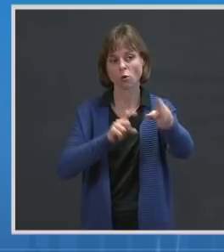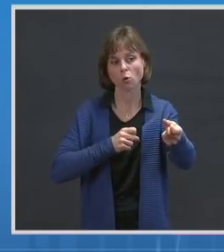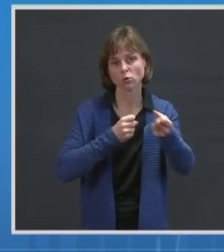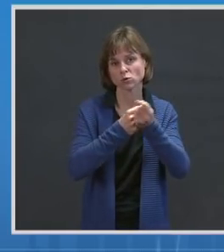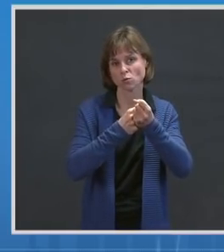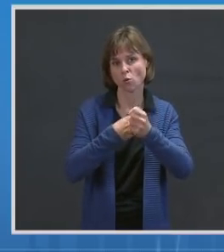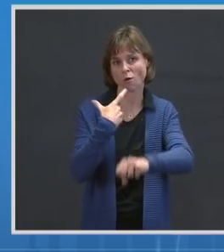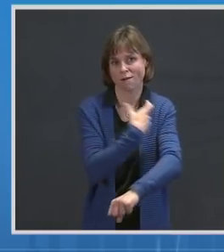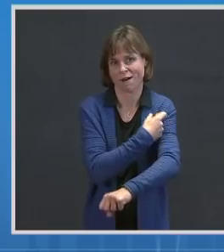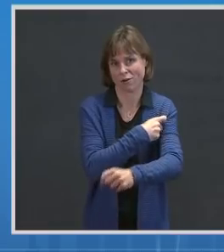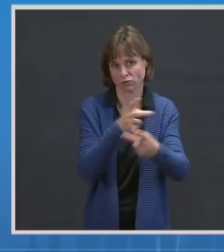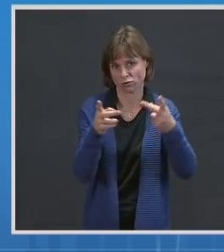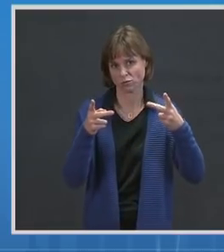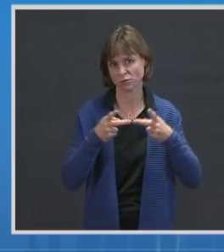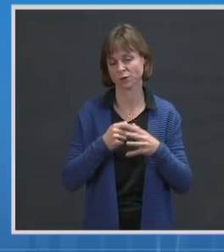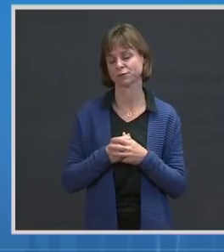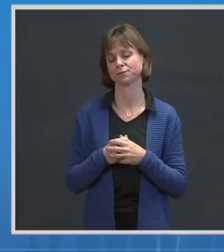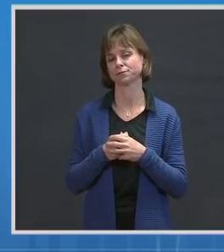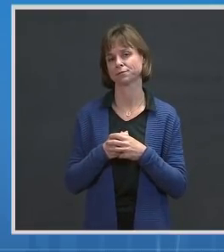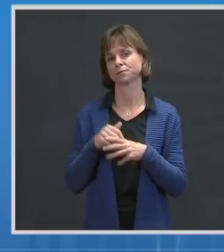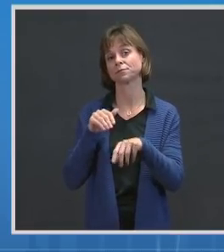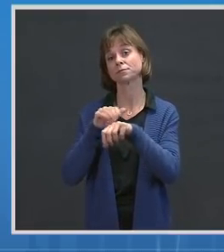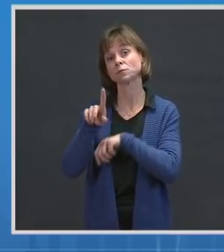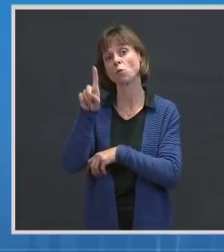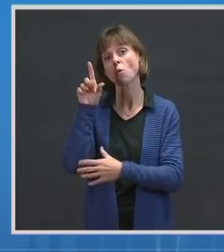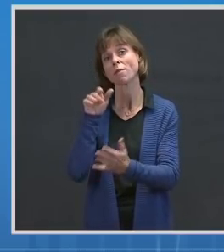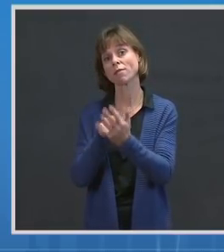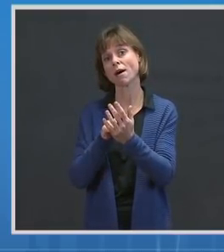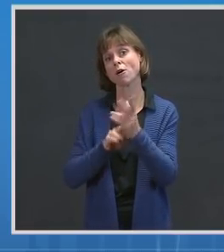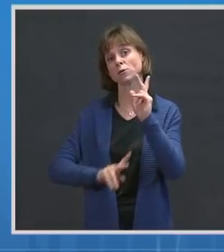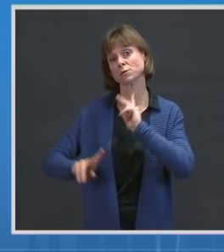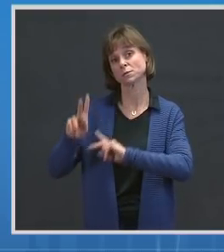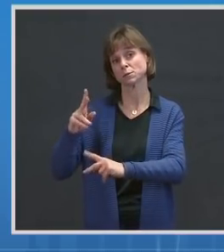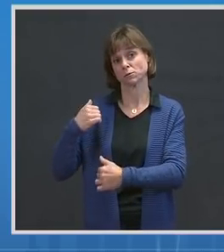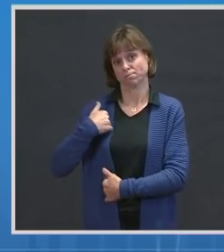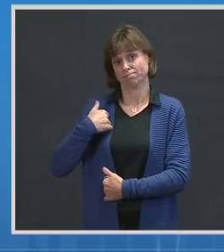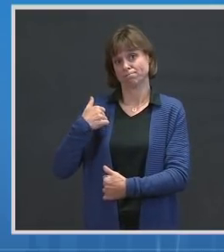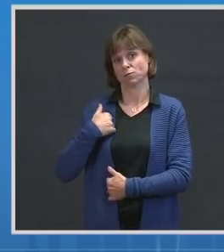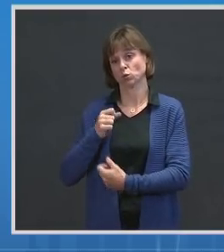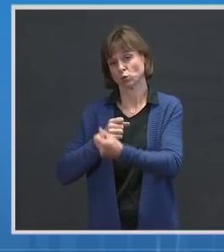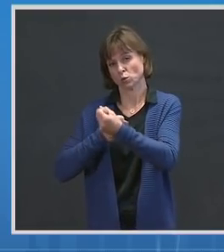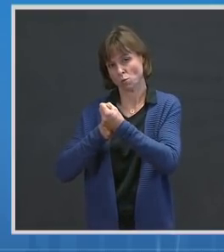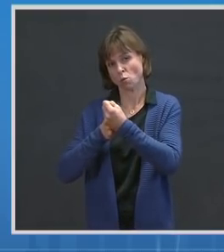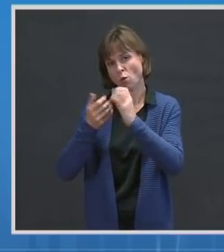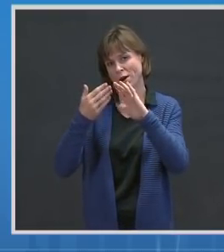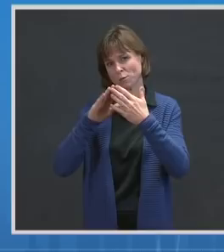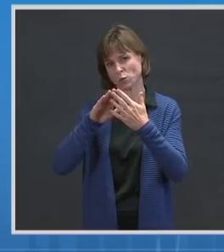and we've deployed an additional 1,000 federal personnel to support community vaccination sites in operational roles.